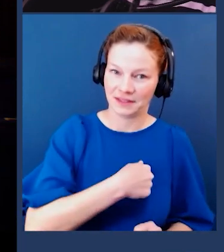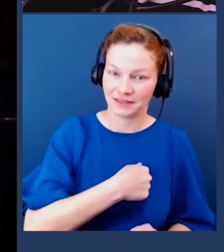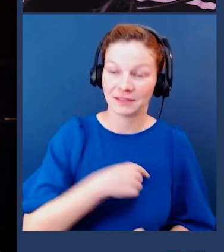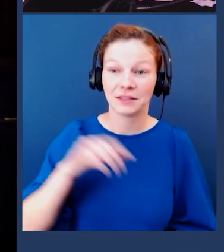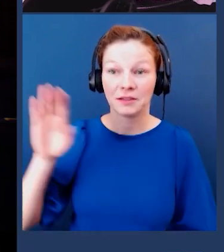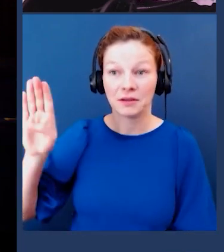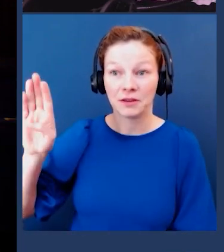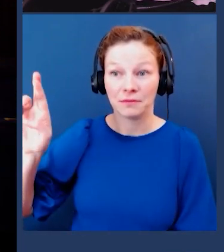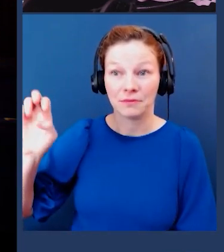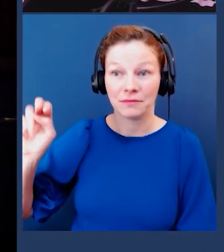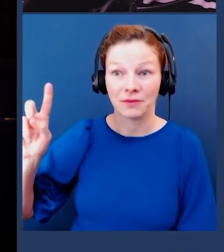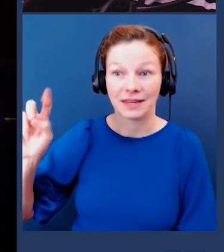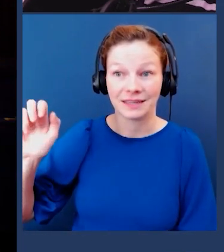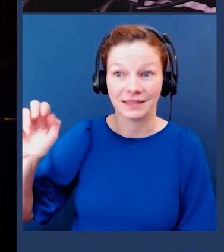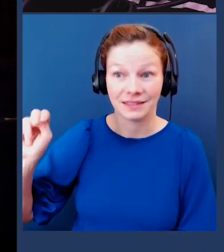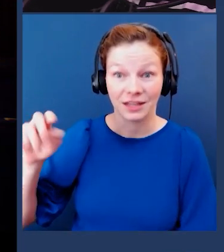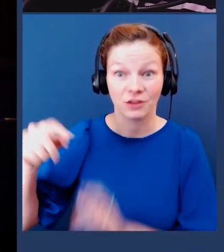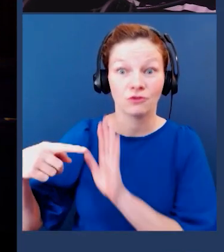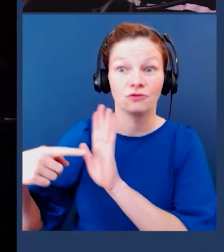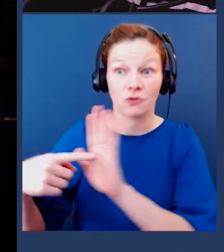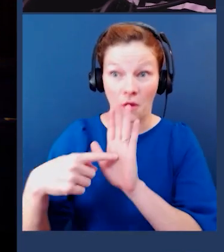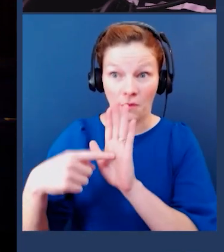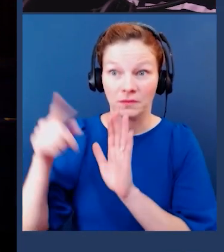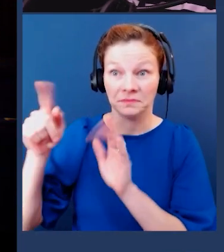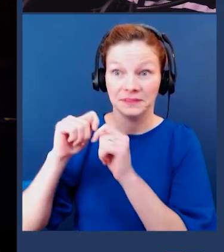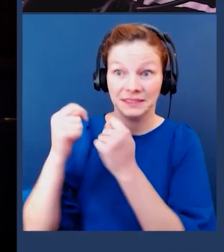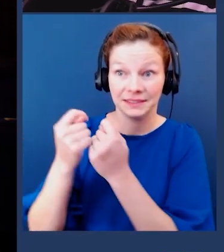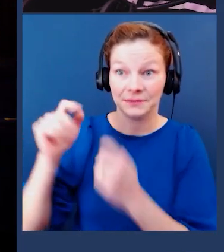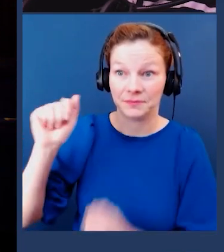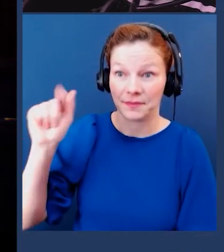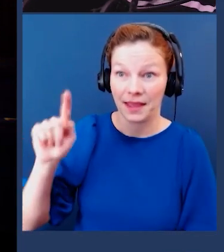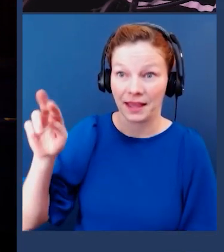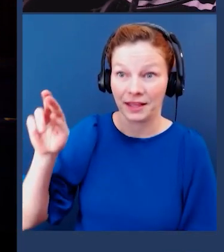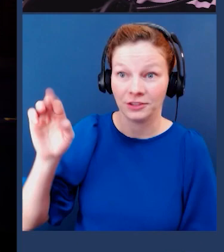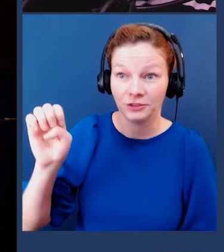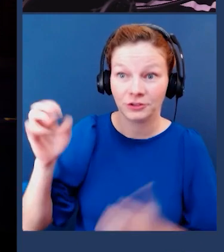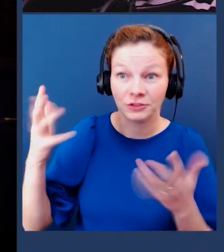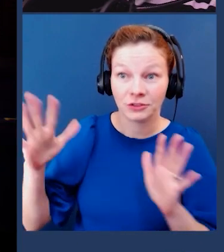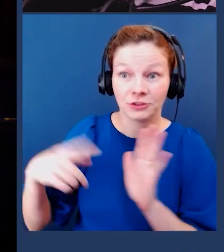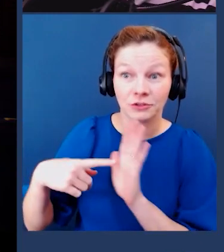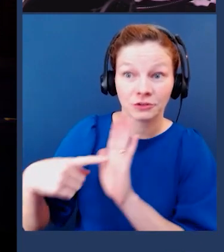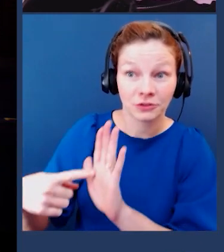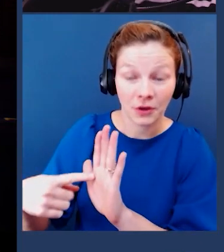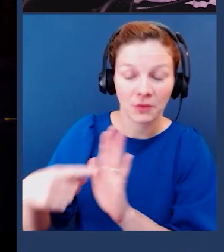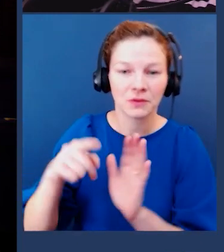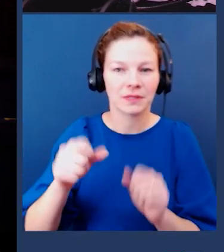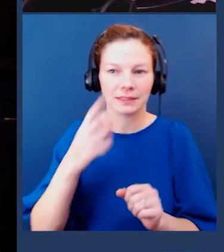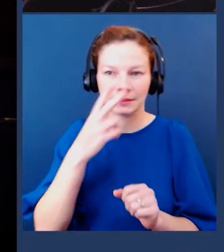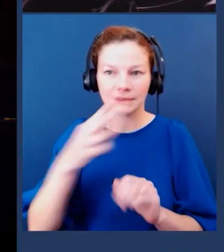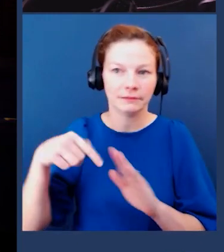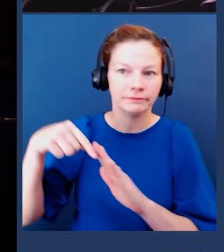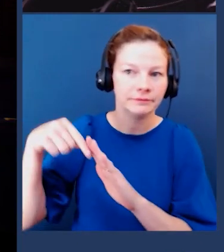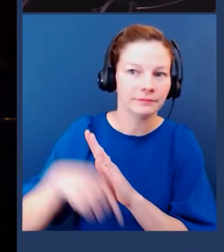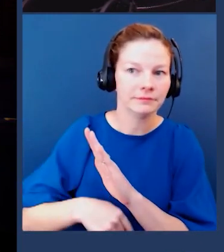and that the team at the Azure cloud has shown you so you can see the depth and the capacity from an engineer perspective.